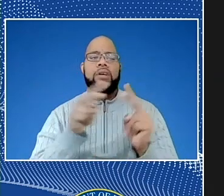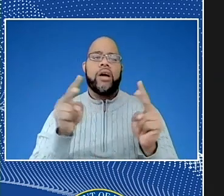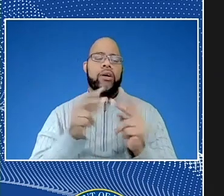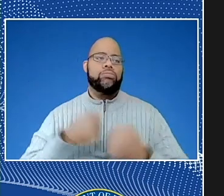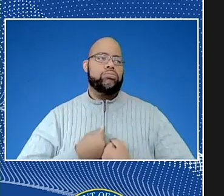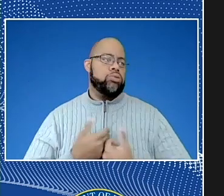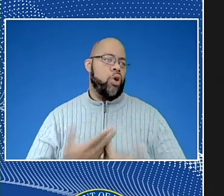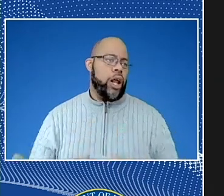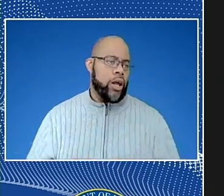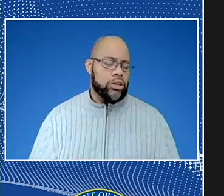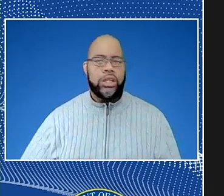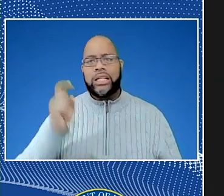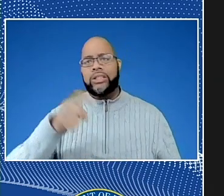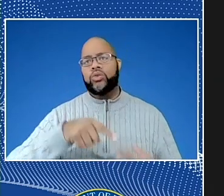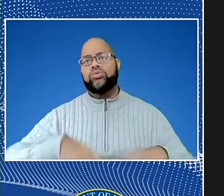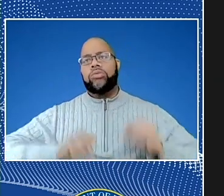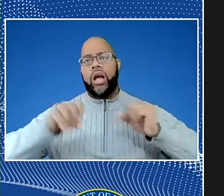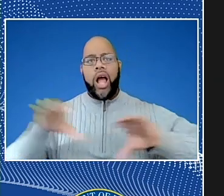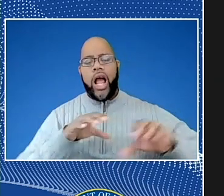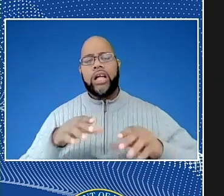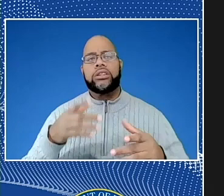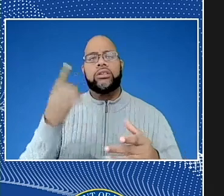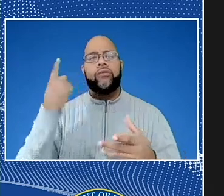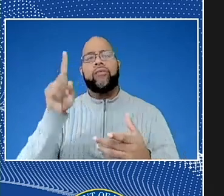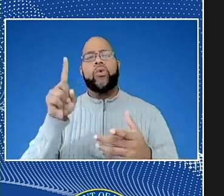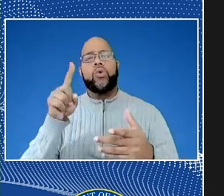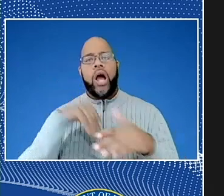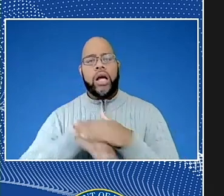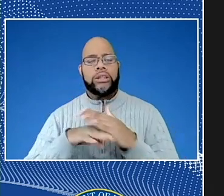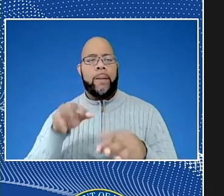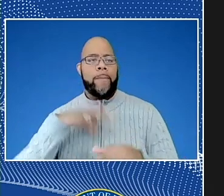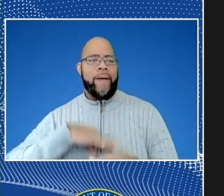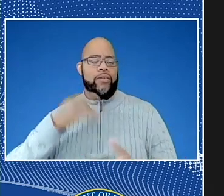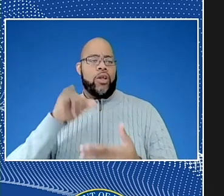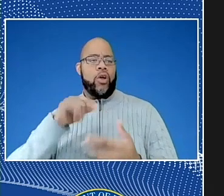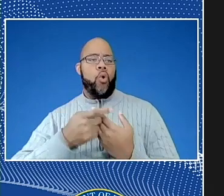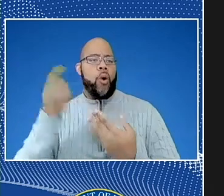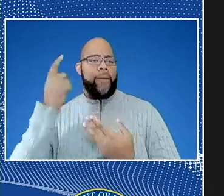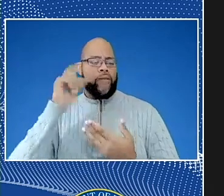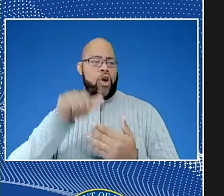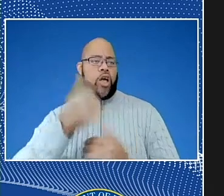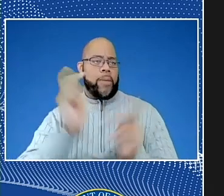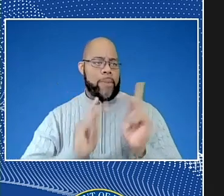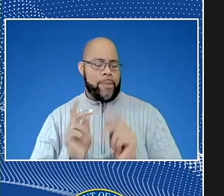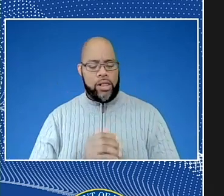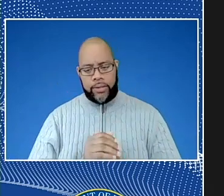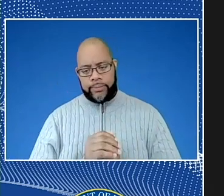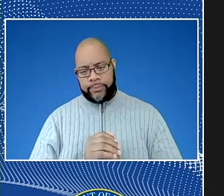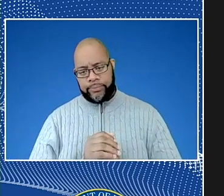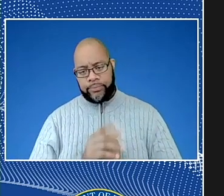need to take action in order to access benefits that are automated for other people. And I understand that's not within